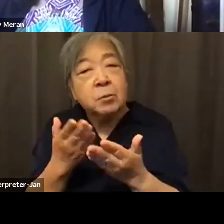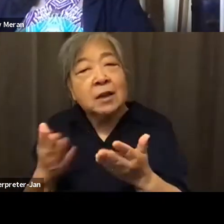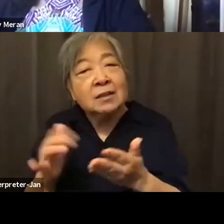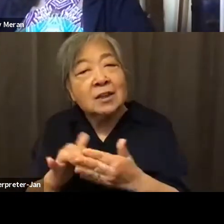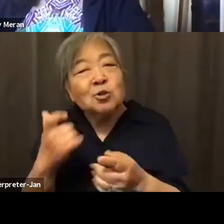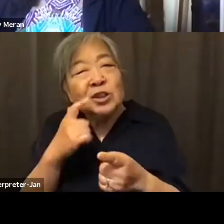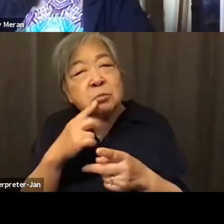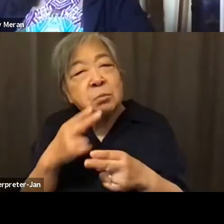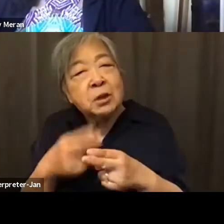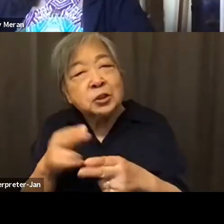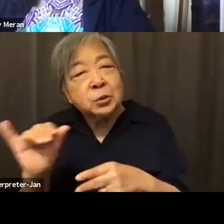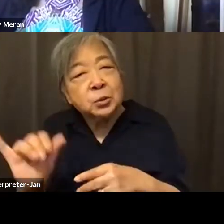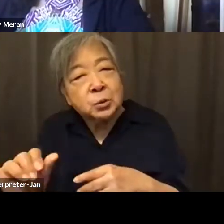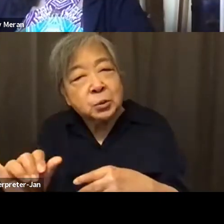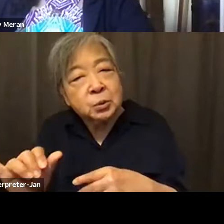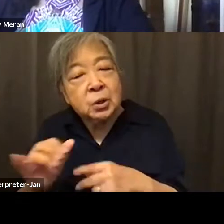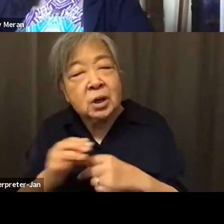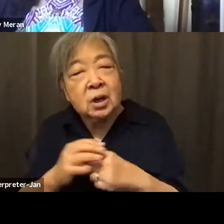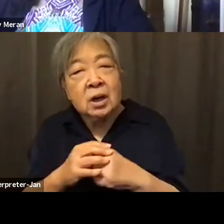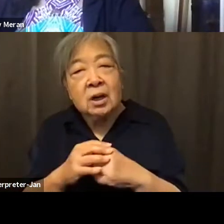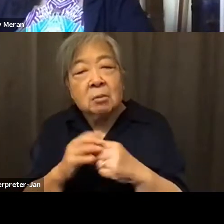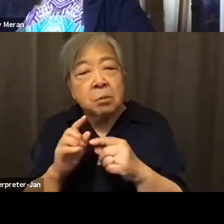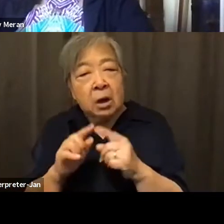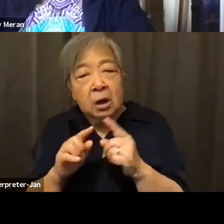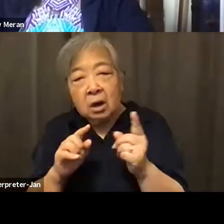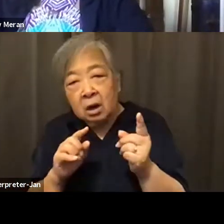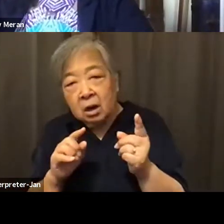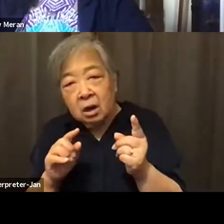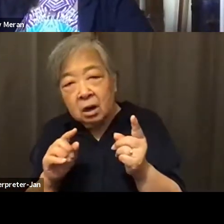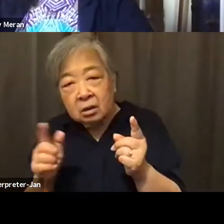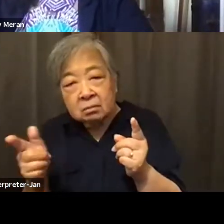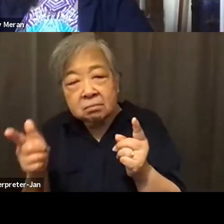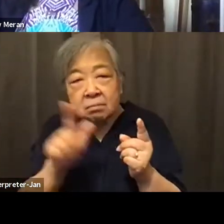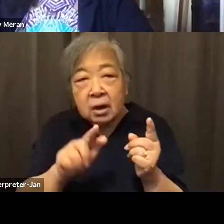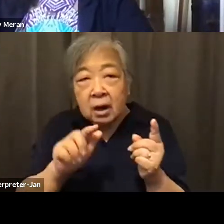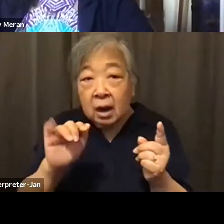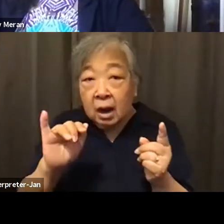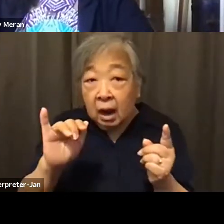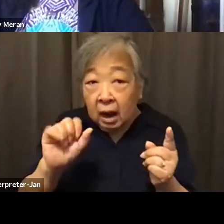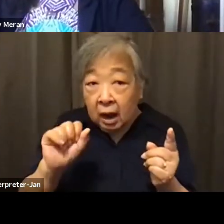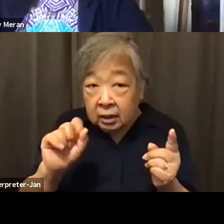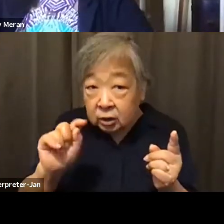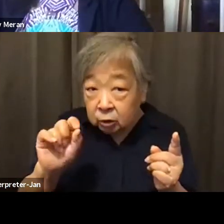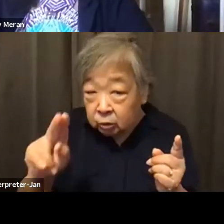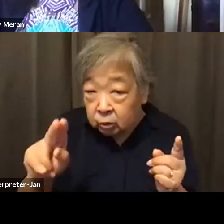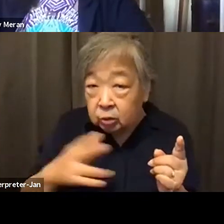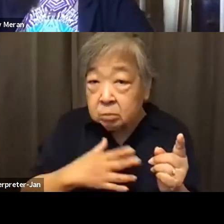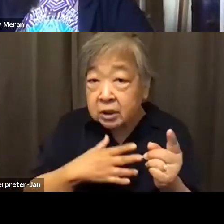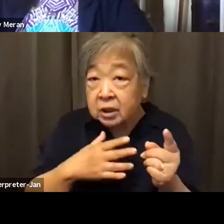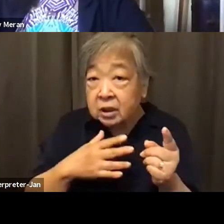too. But let's have Istou share a little bit about your experience.